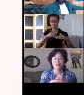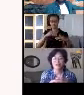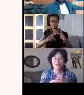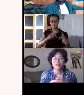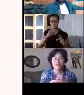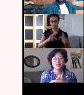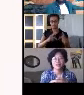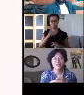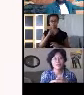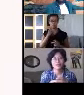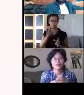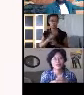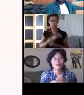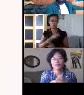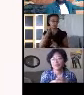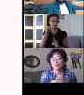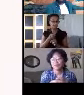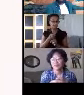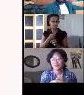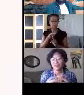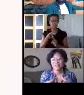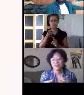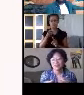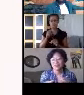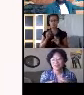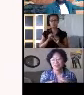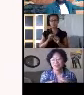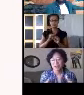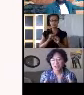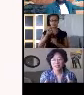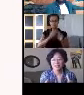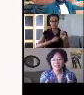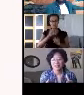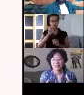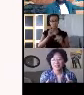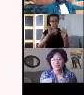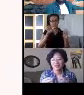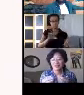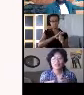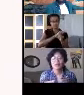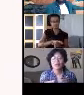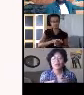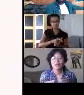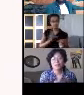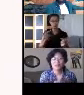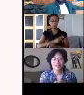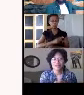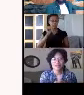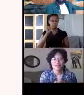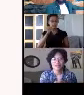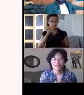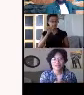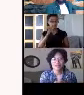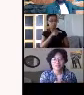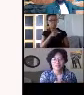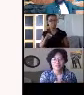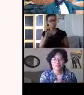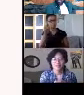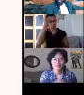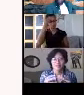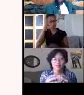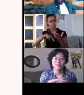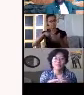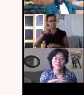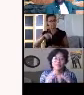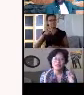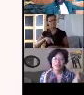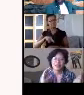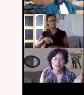by structural systemic oppression, they know exactly what they need. And then we, on the